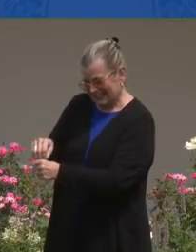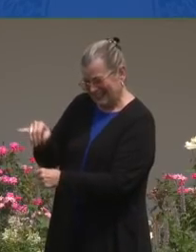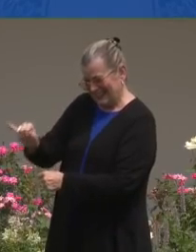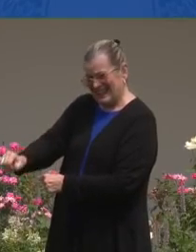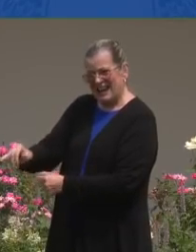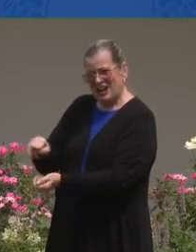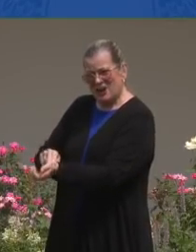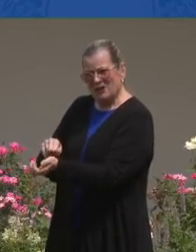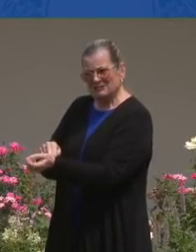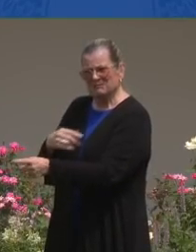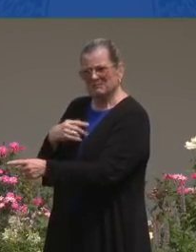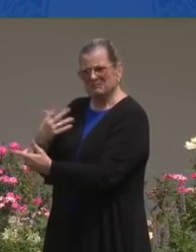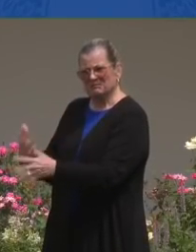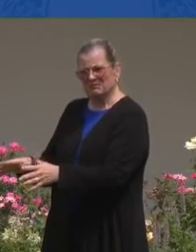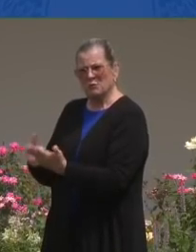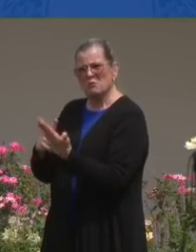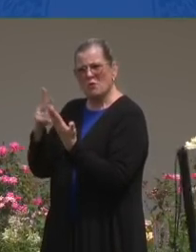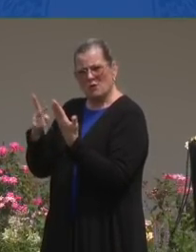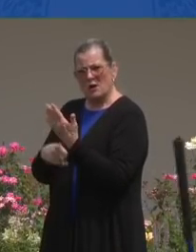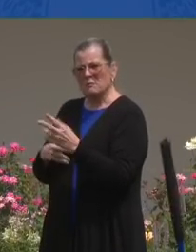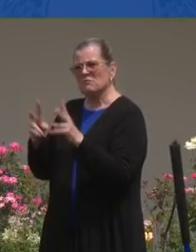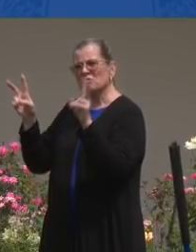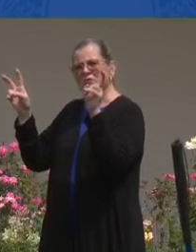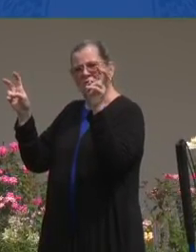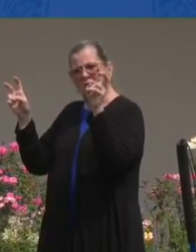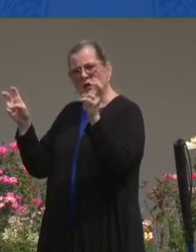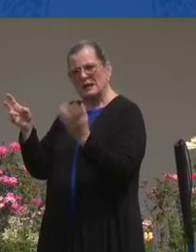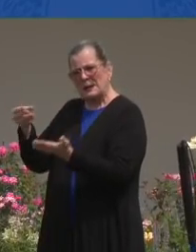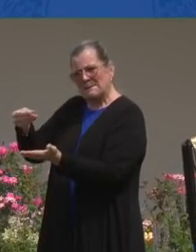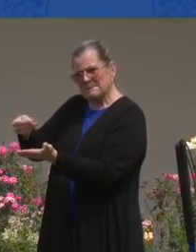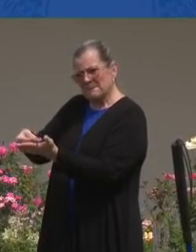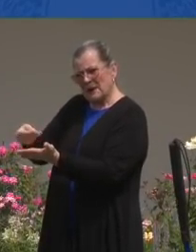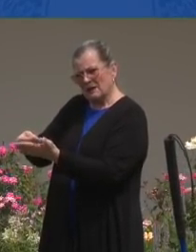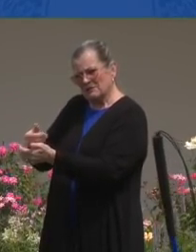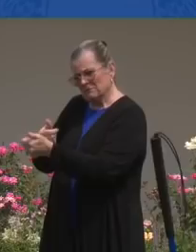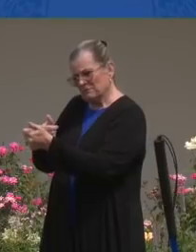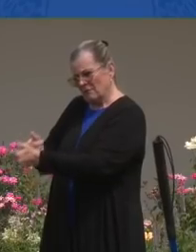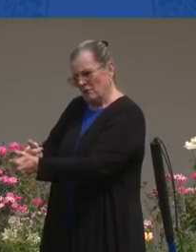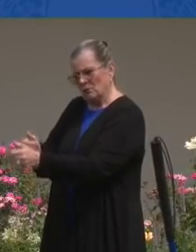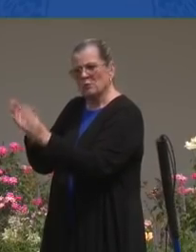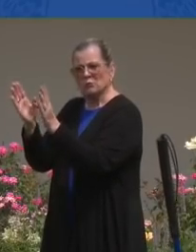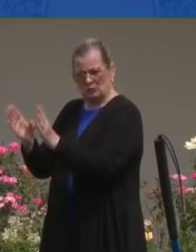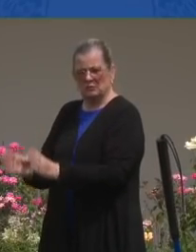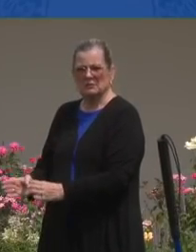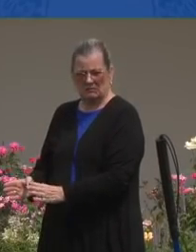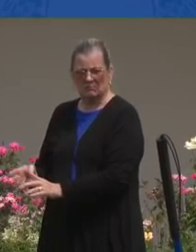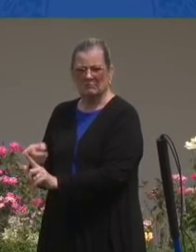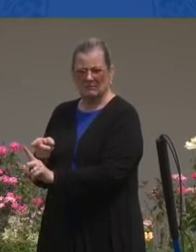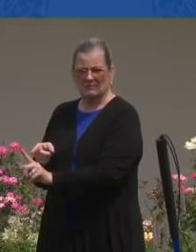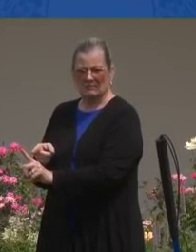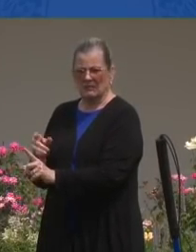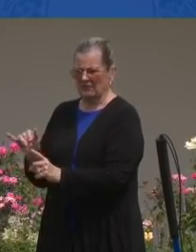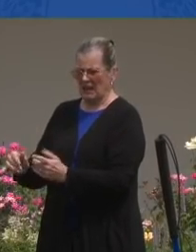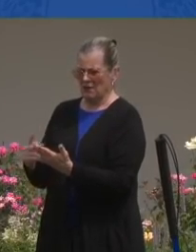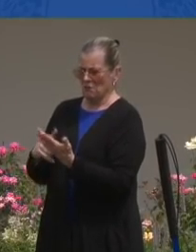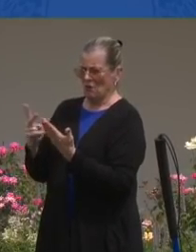which the President supports investing more funding in the home and community based waiver program